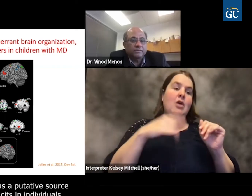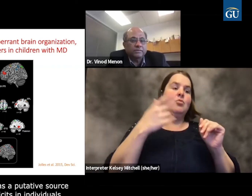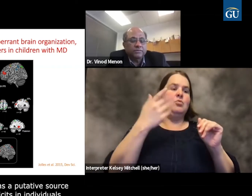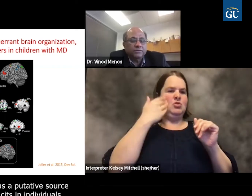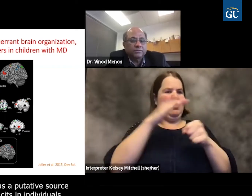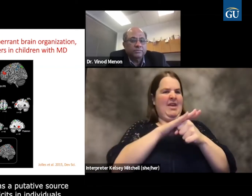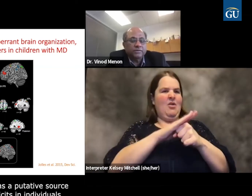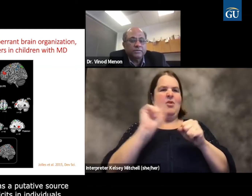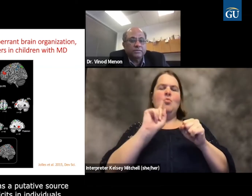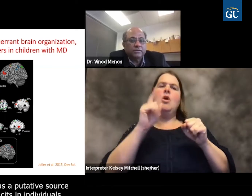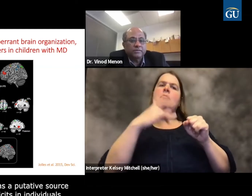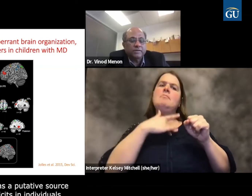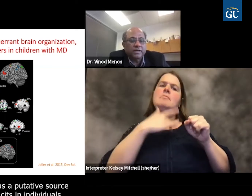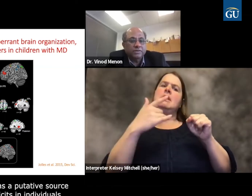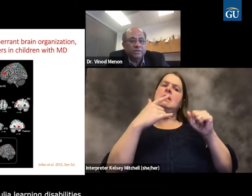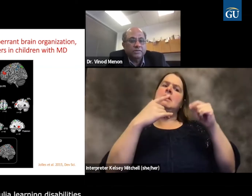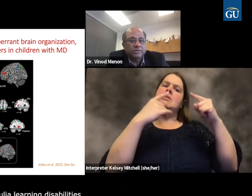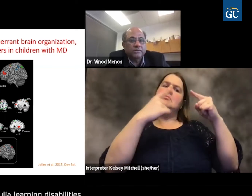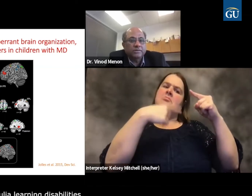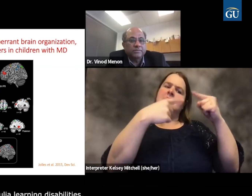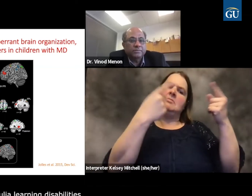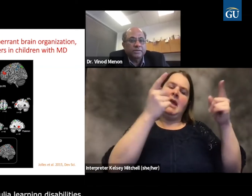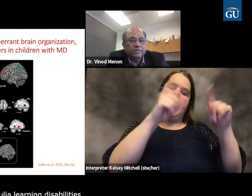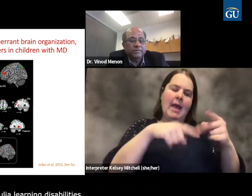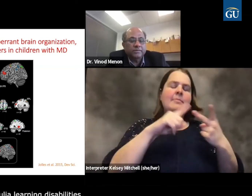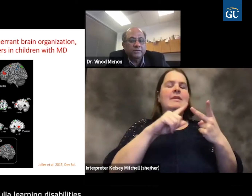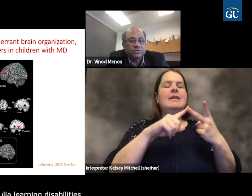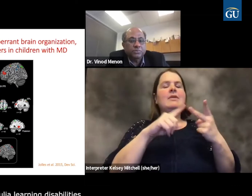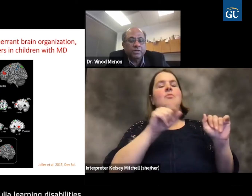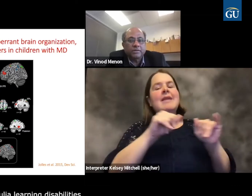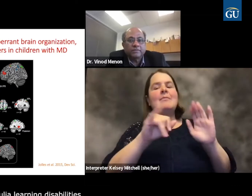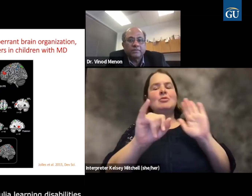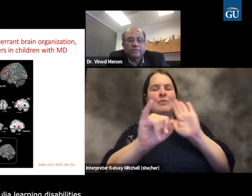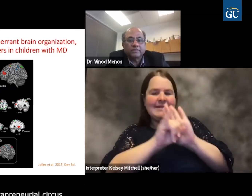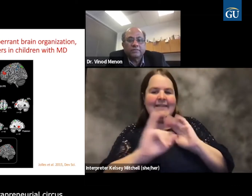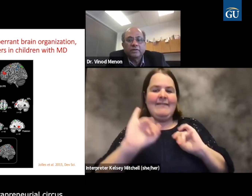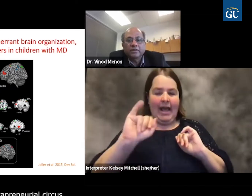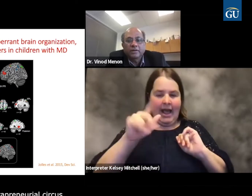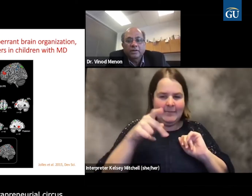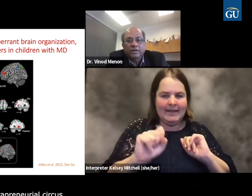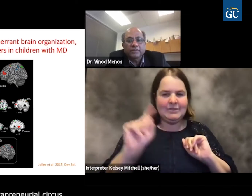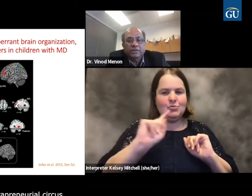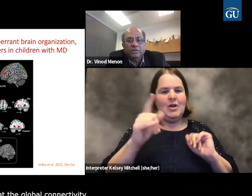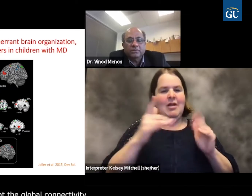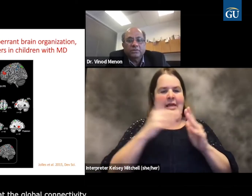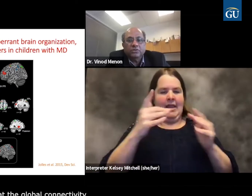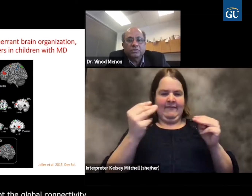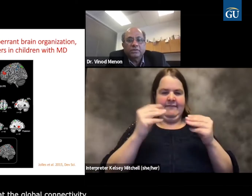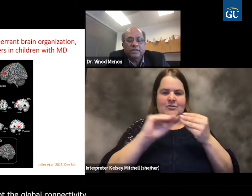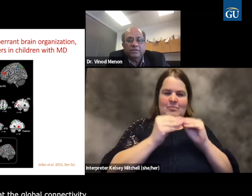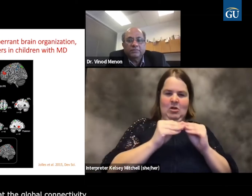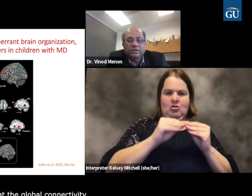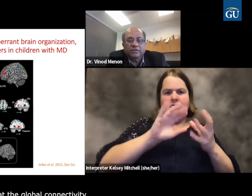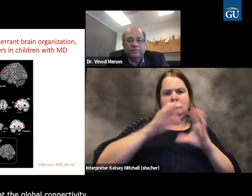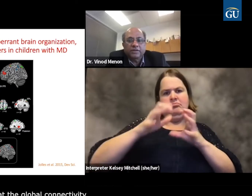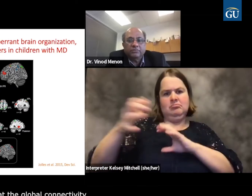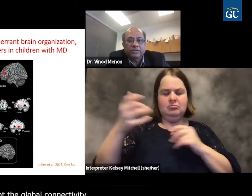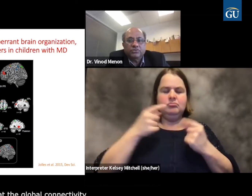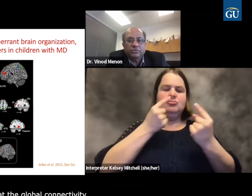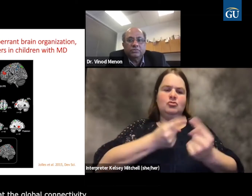deficits in individuals with dyscalculia learning disabilities the intraparietal circus